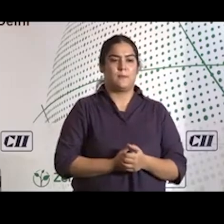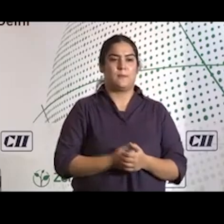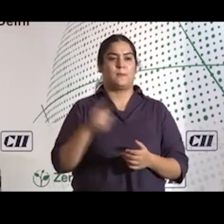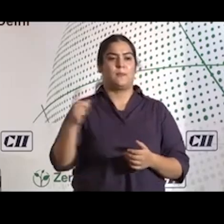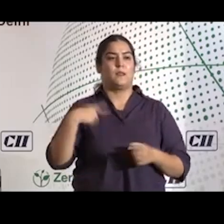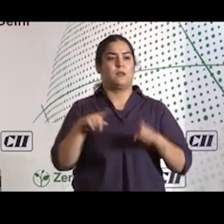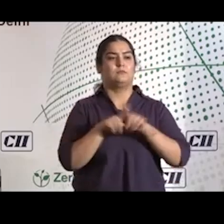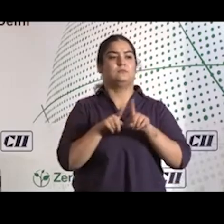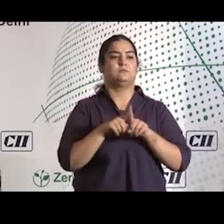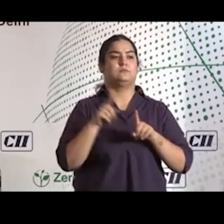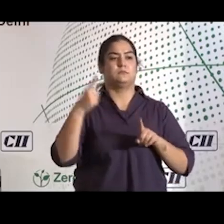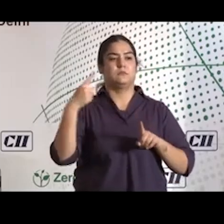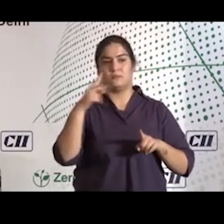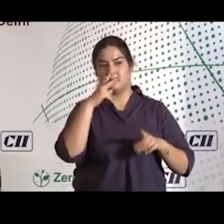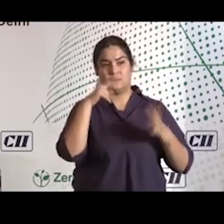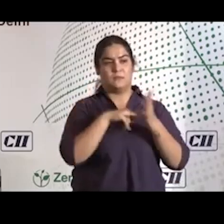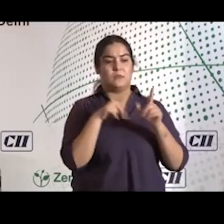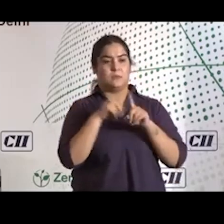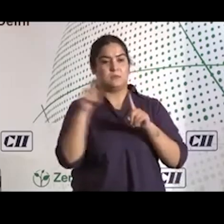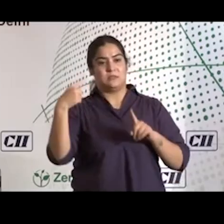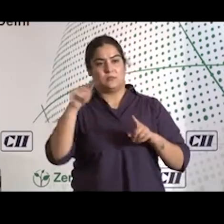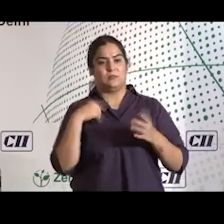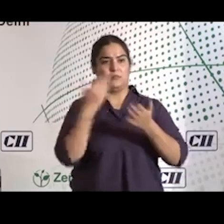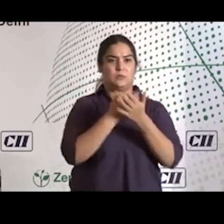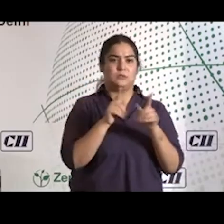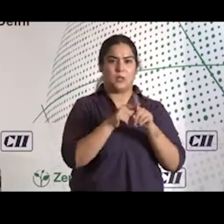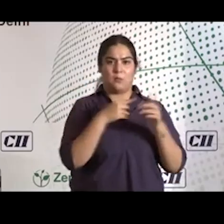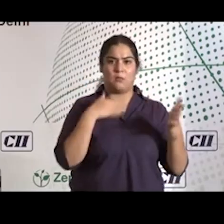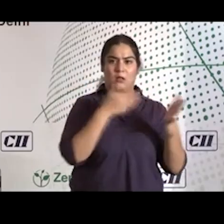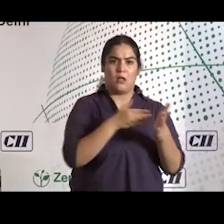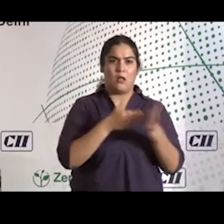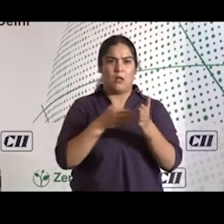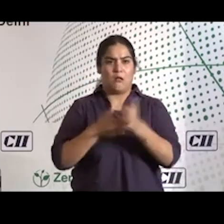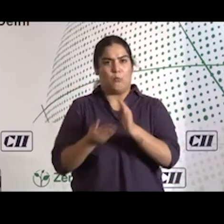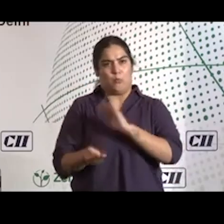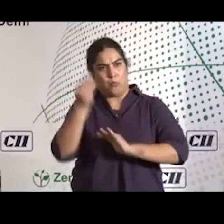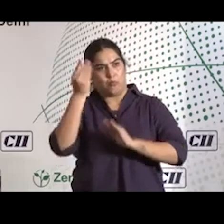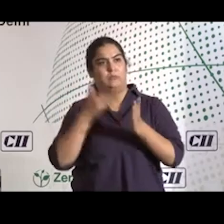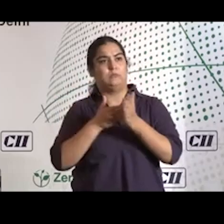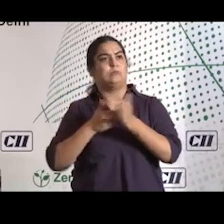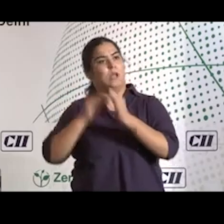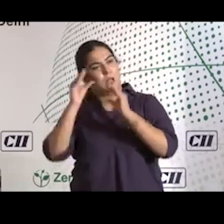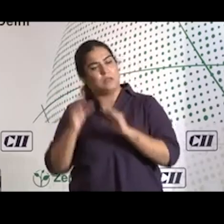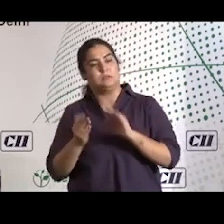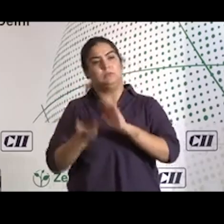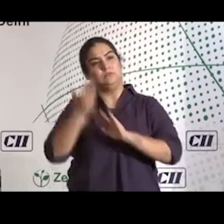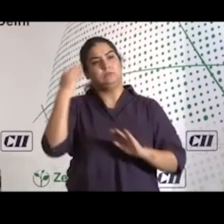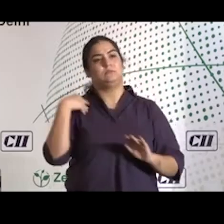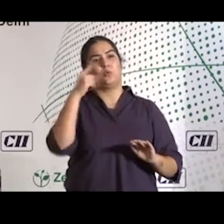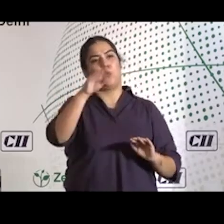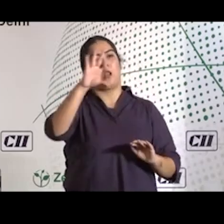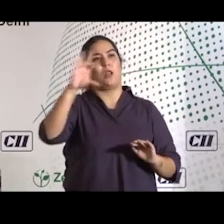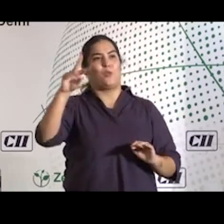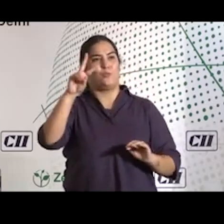Sometimes you think about it, sometimes we don't talk about it. So in 1992, we have seen